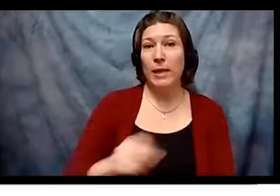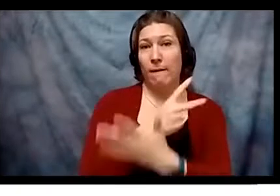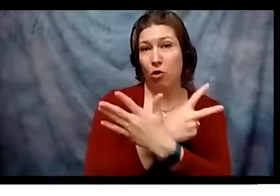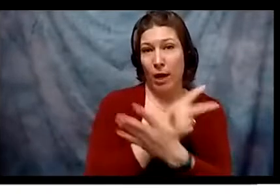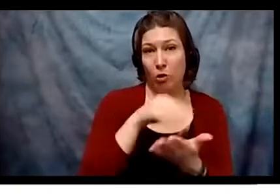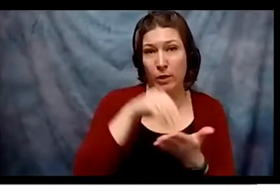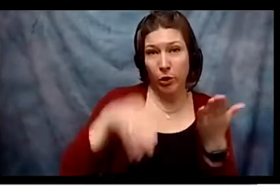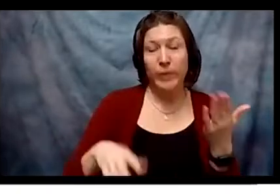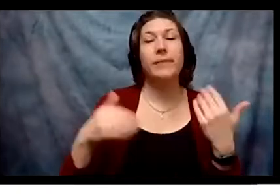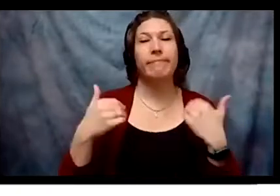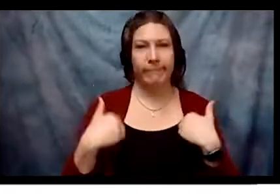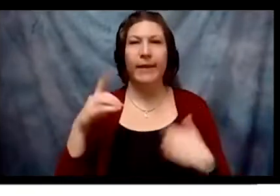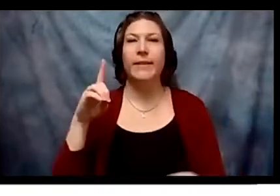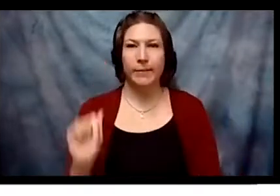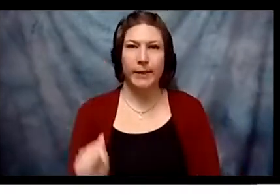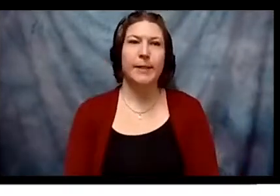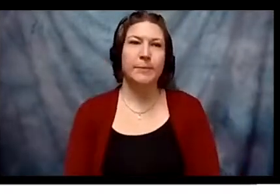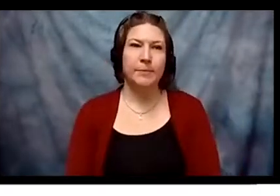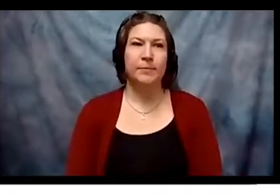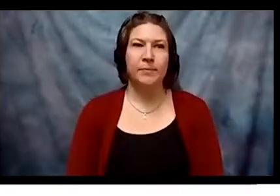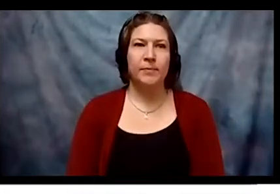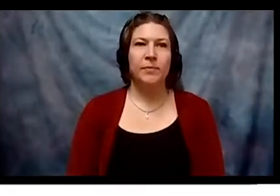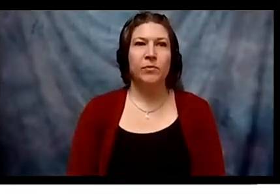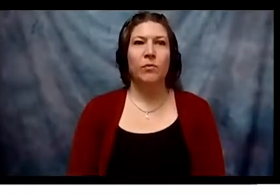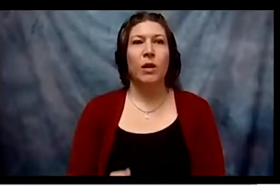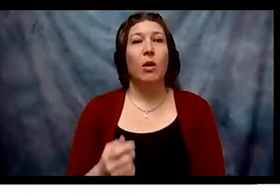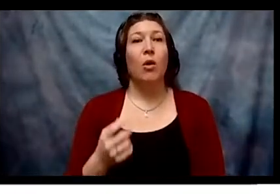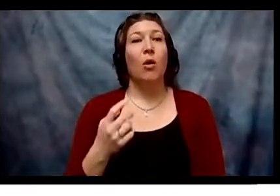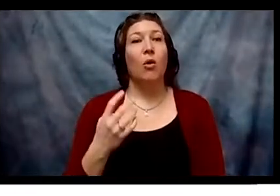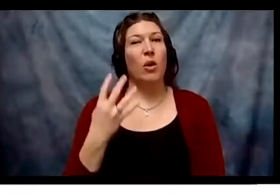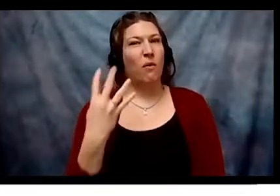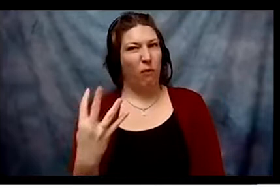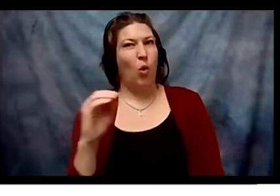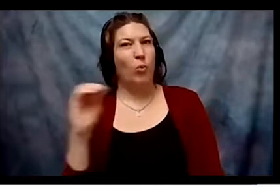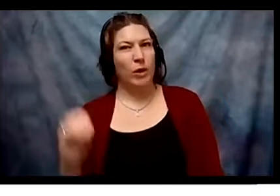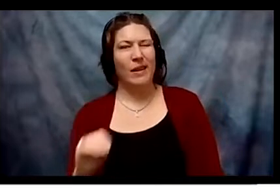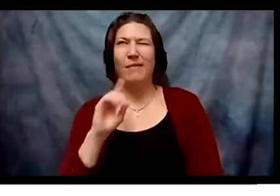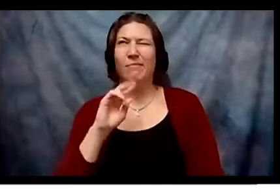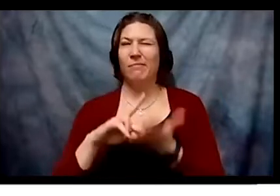have a disability. 4% or 13,600 of